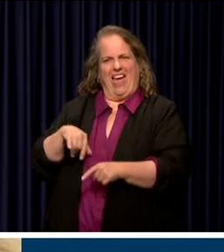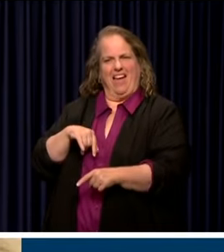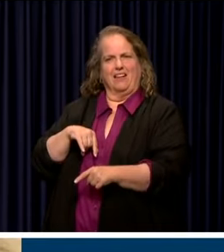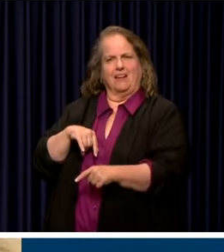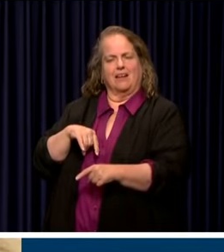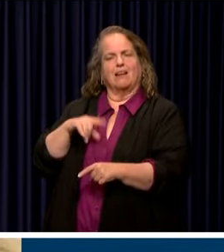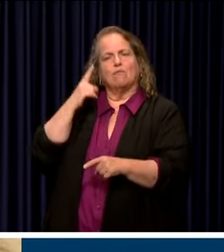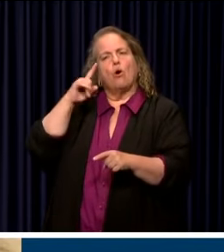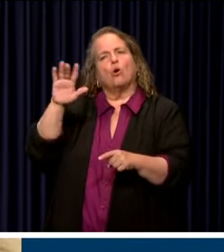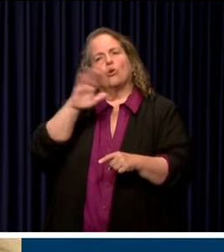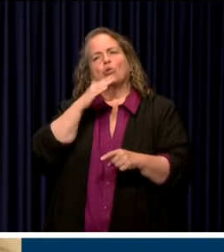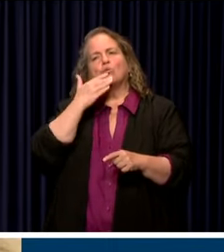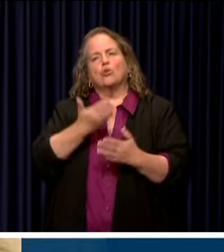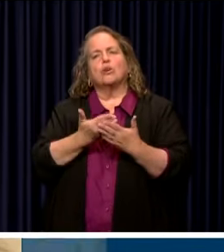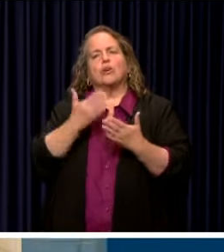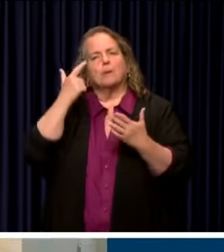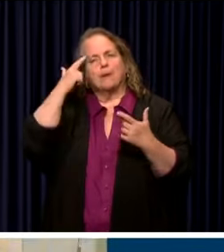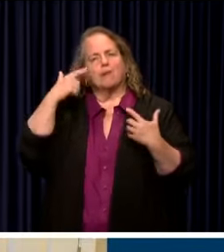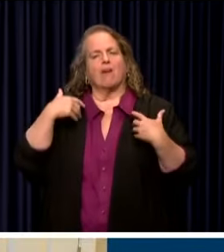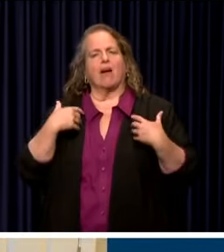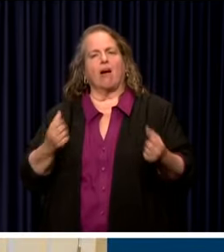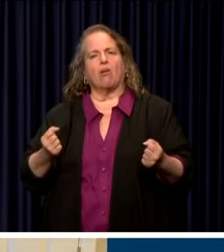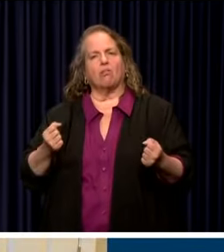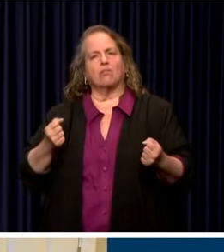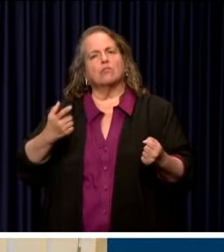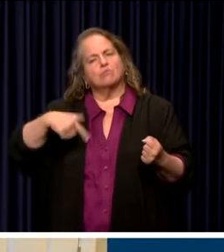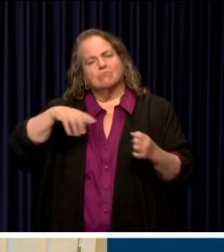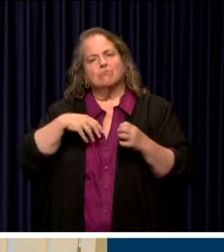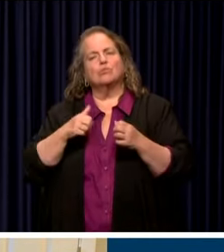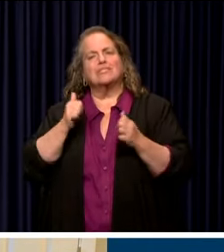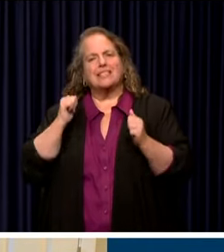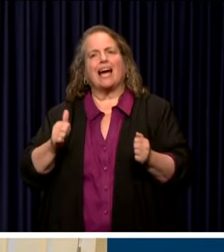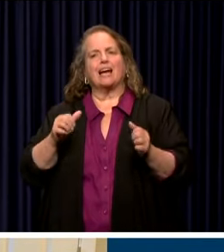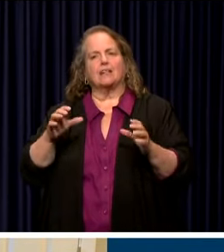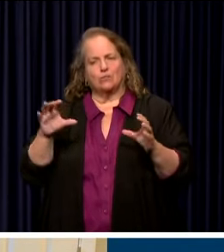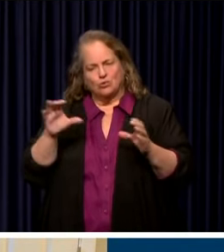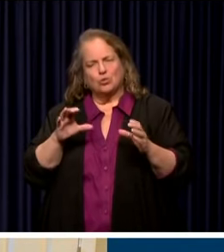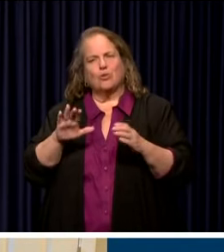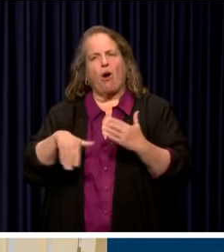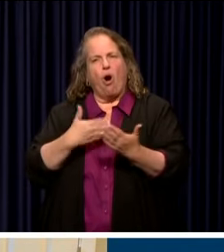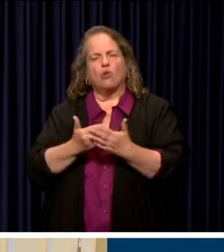THESE ARE THE MOMENTS THAT HELP US GET THROUGH.